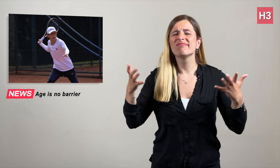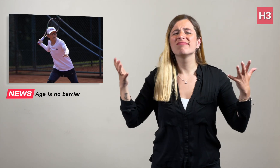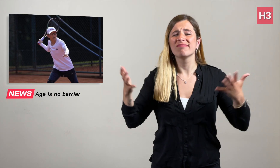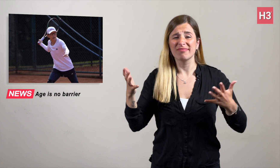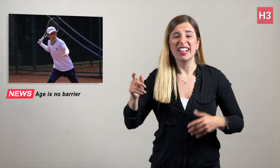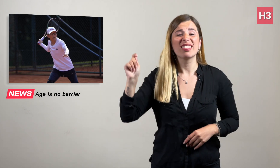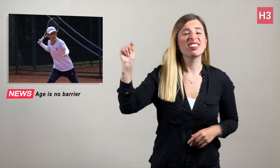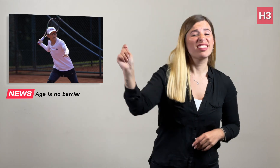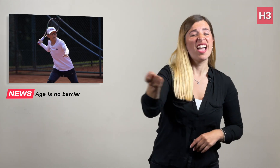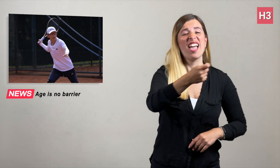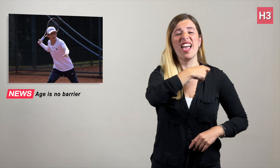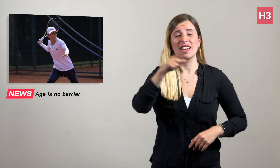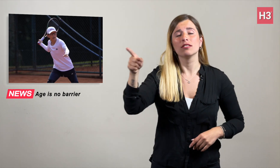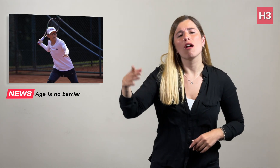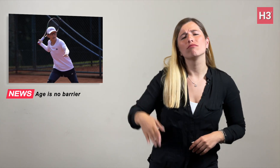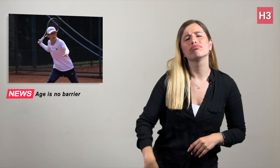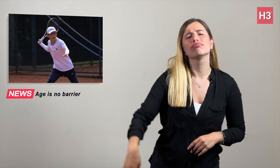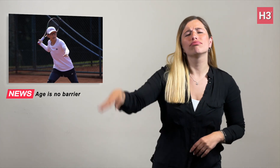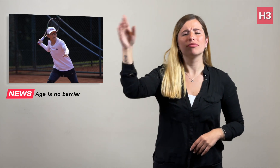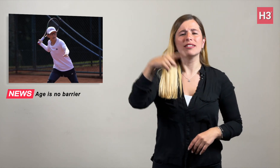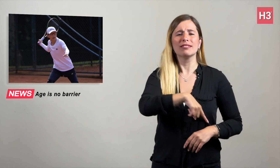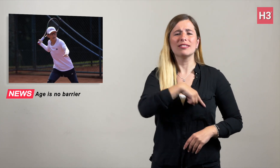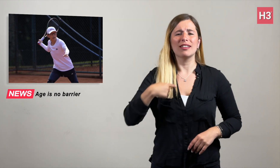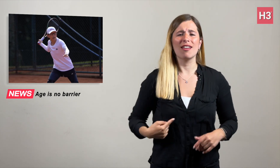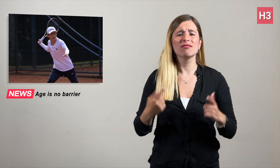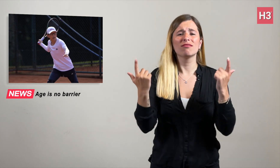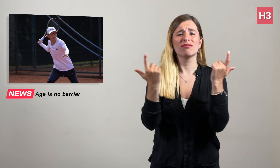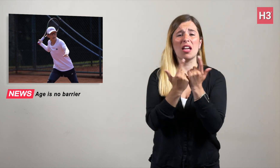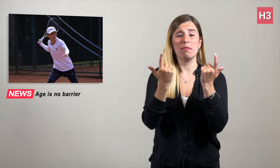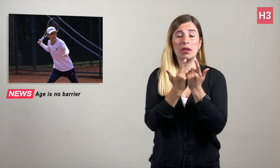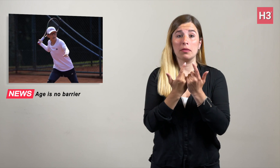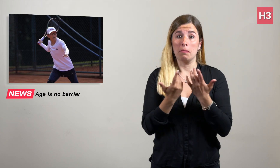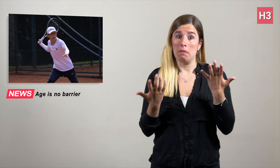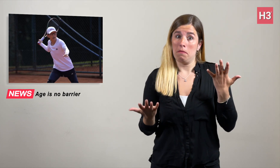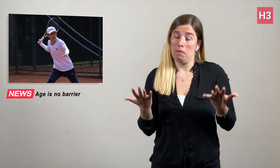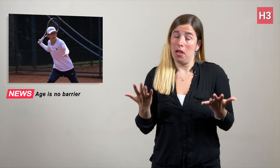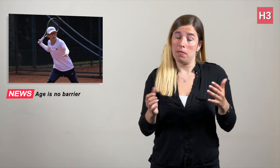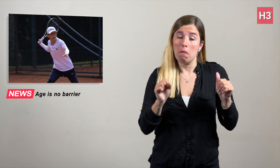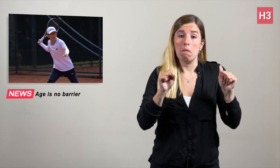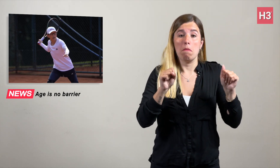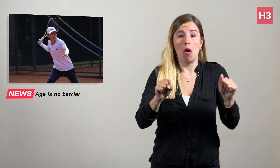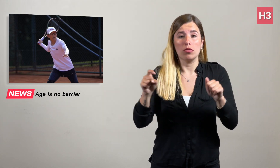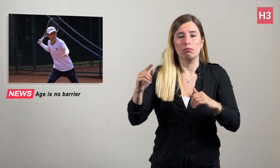from Chinese Taipei and is probably